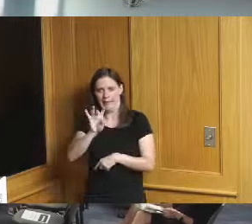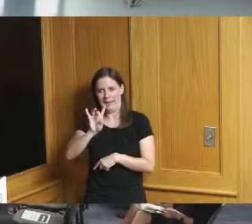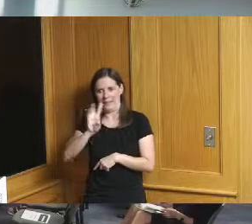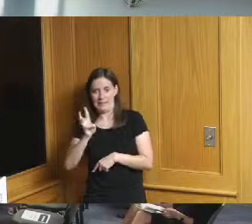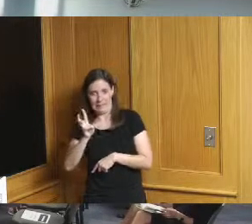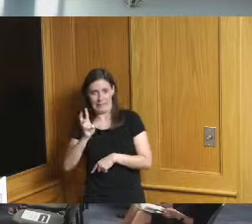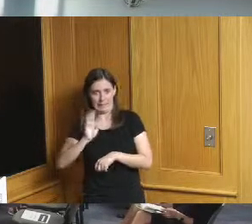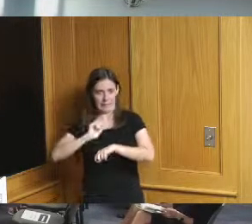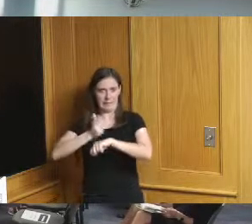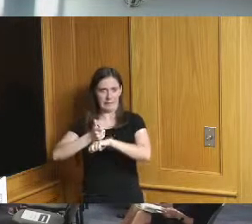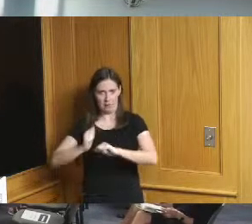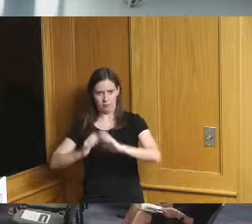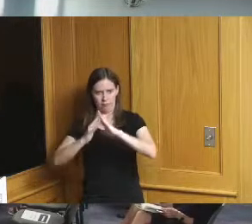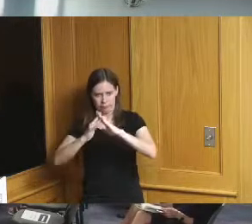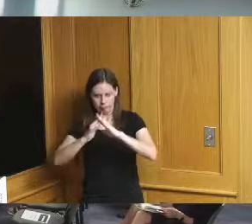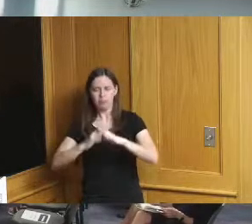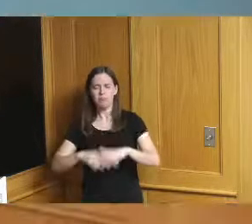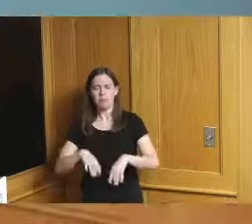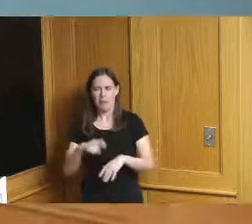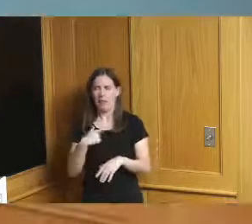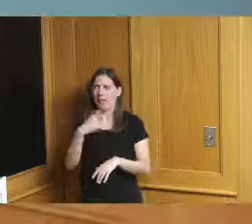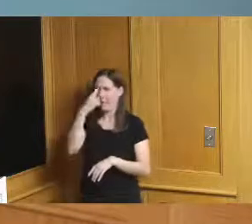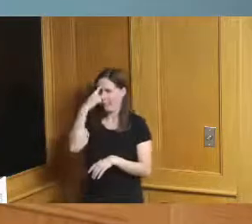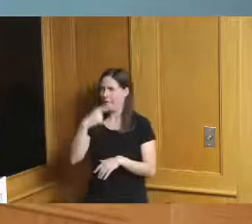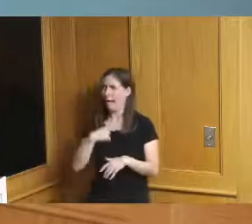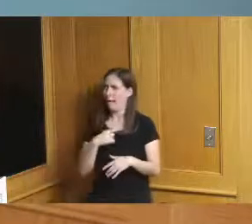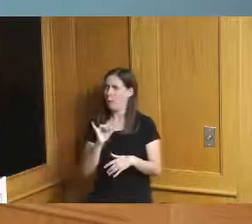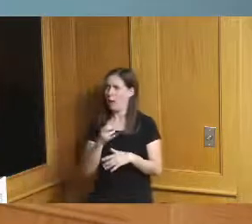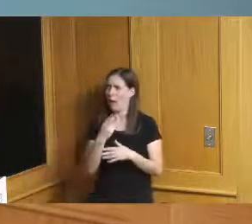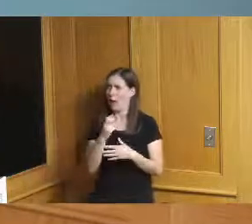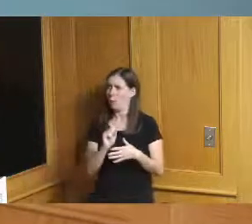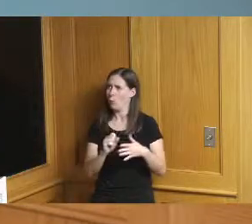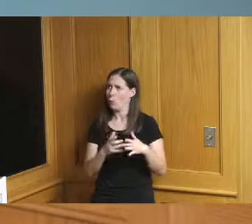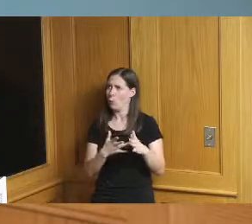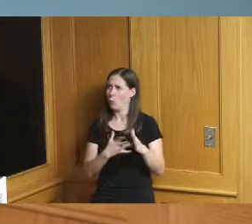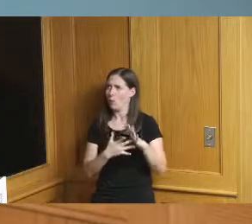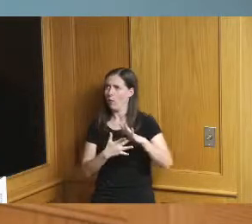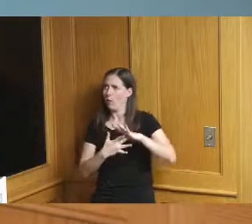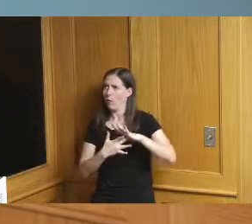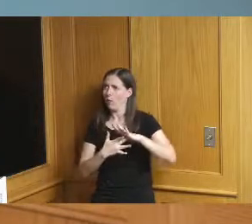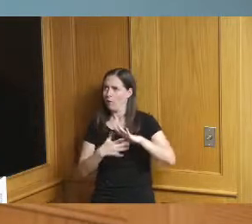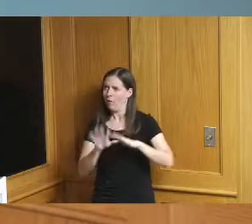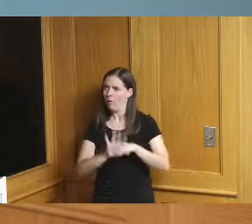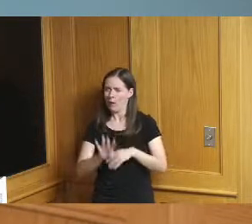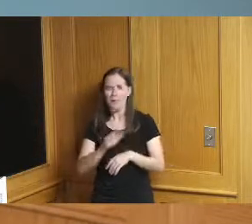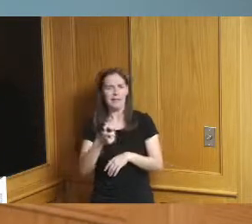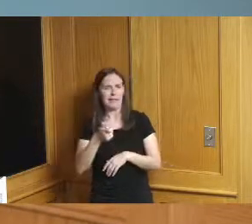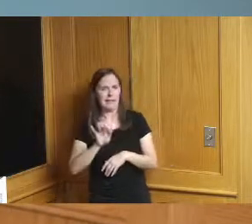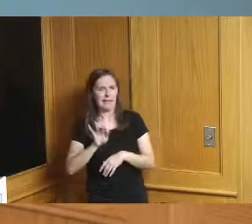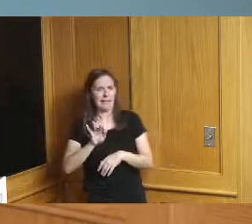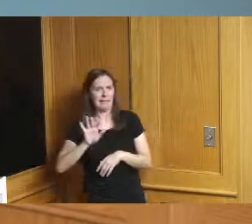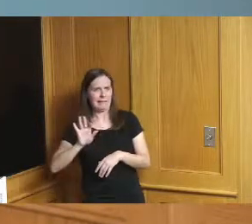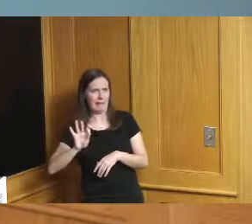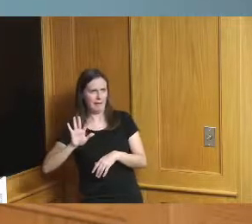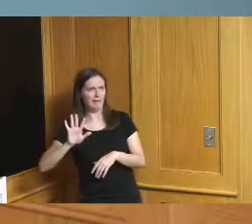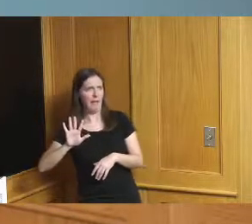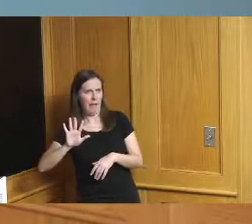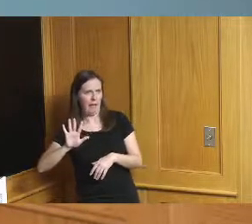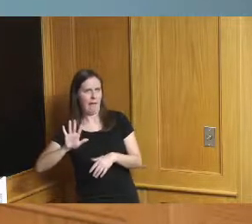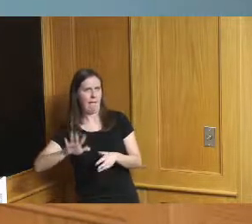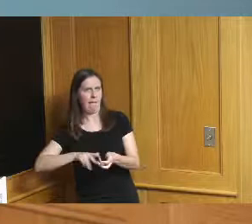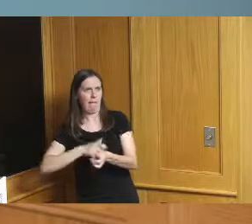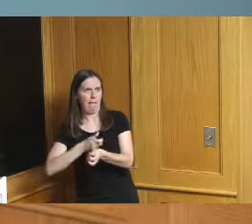i think i was at withrow high school coming in 1995 and you've admitted that we've got google now